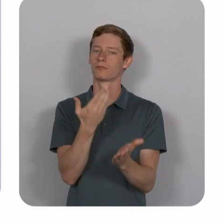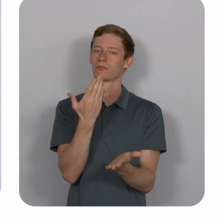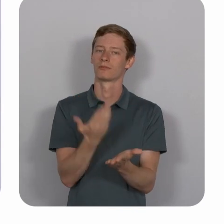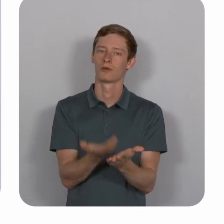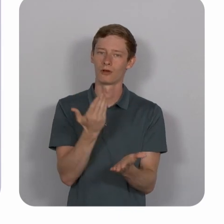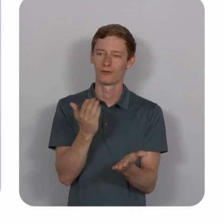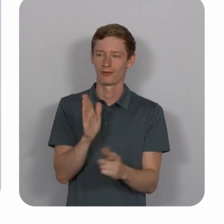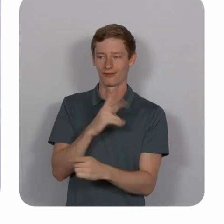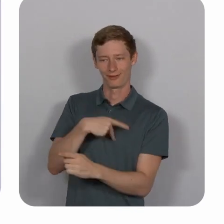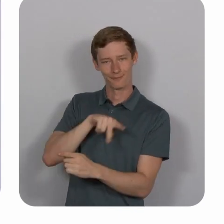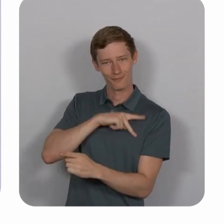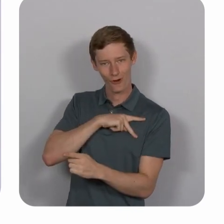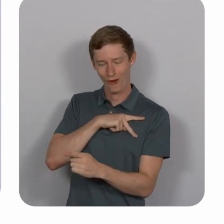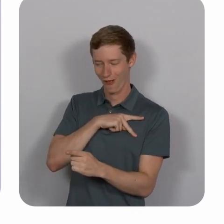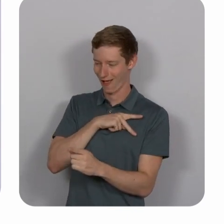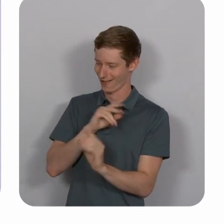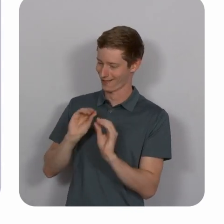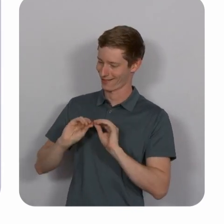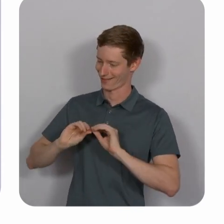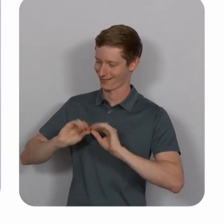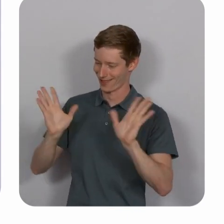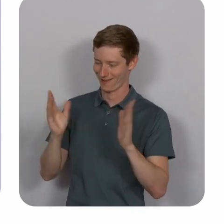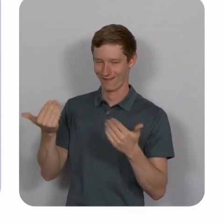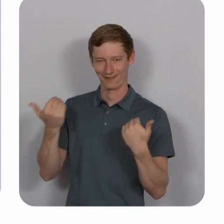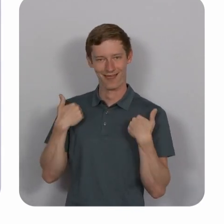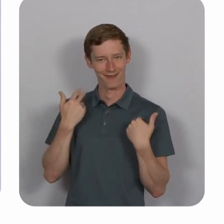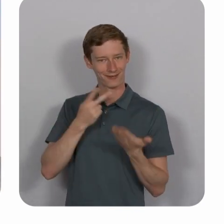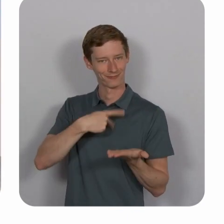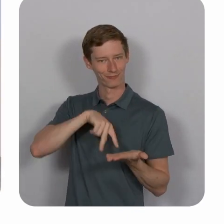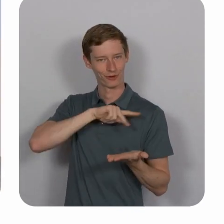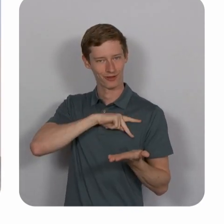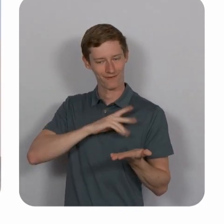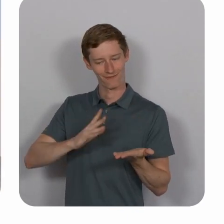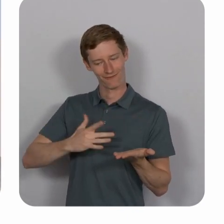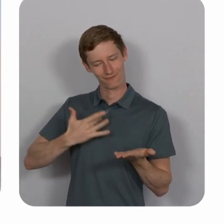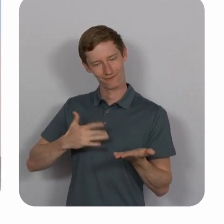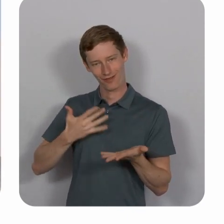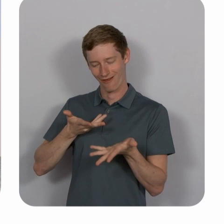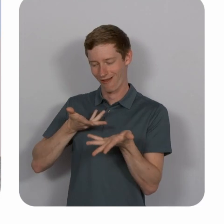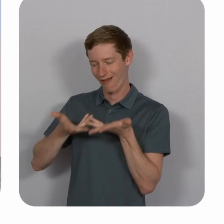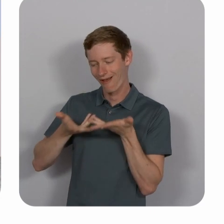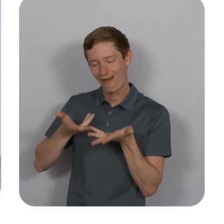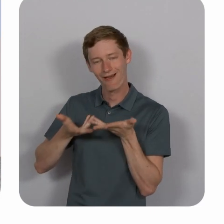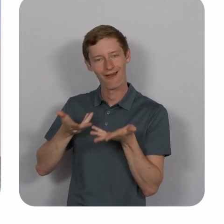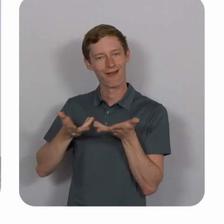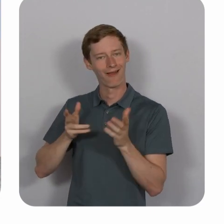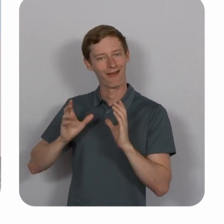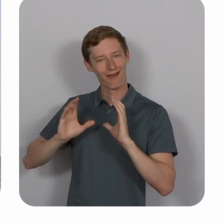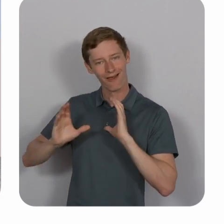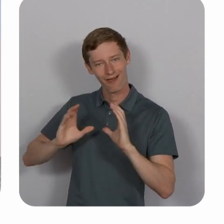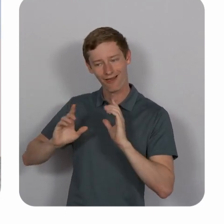and provide natural and engaging conversations we are expecting from them.